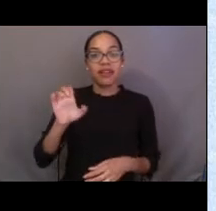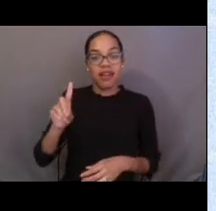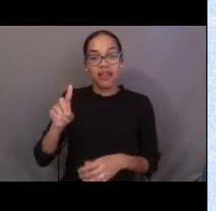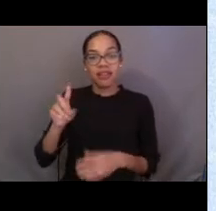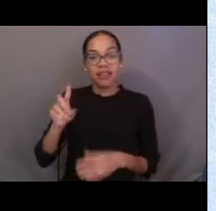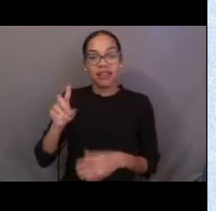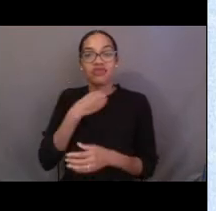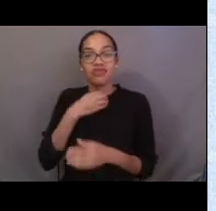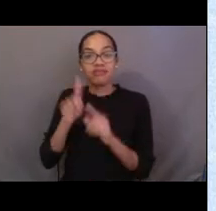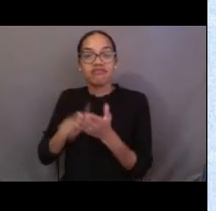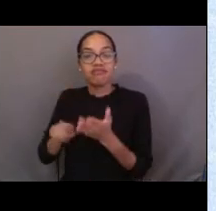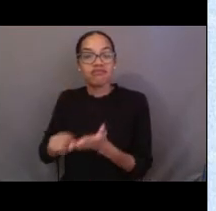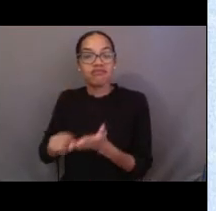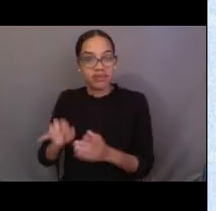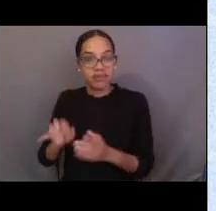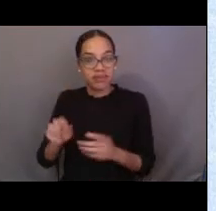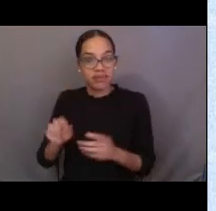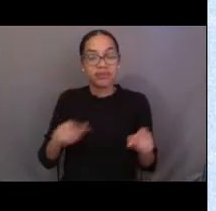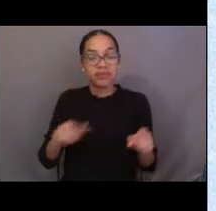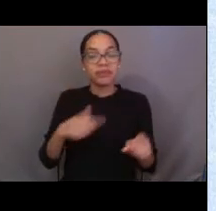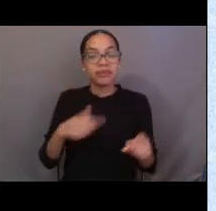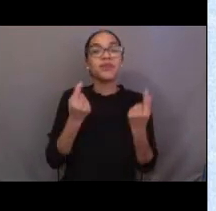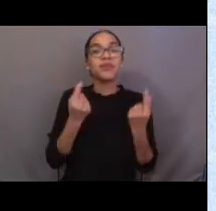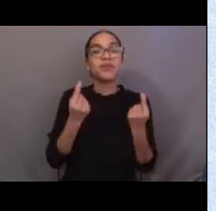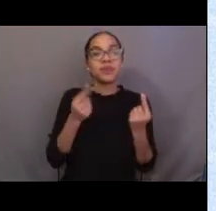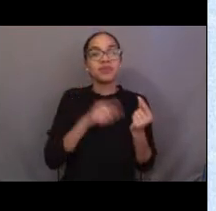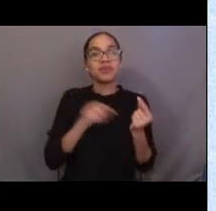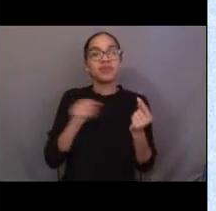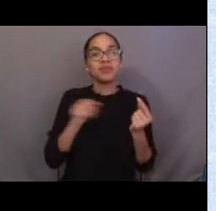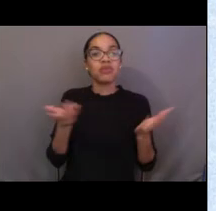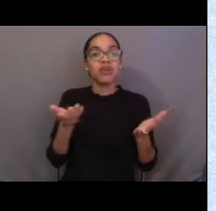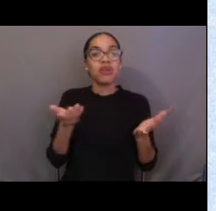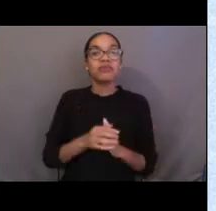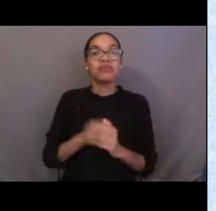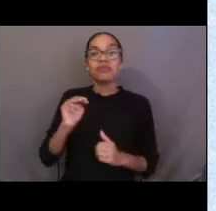My job for those two groups is a Marine resource specialist.